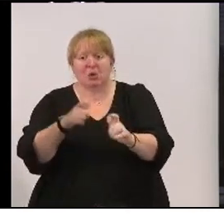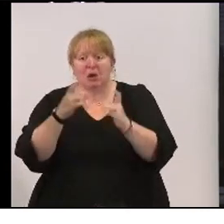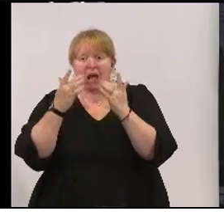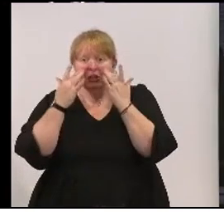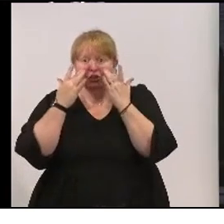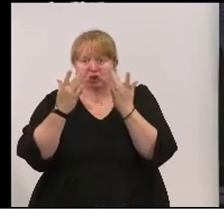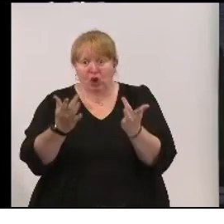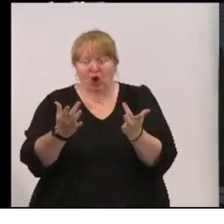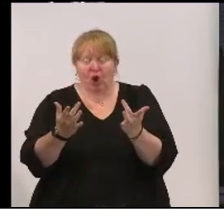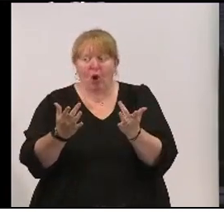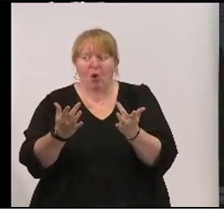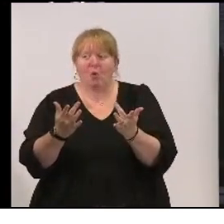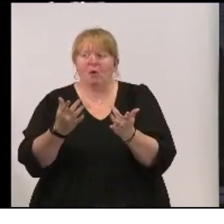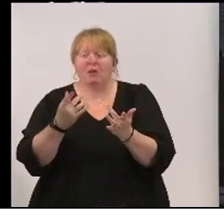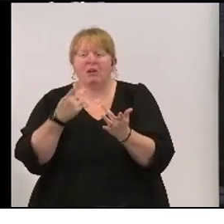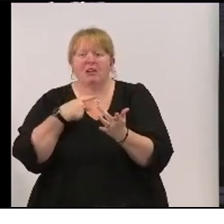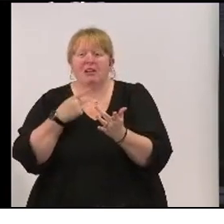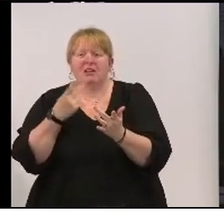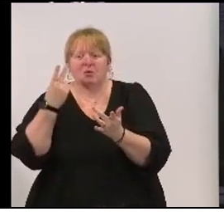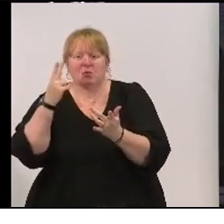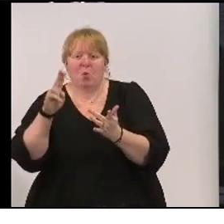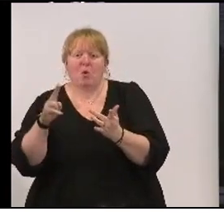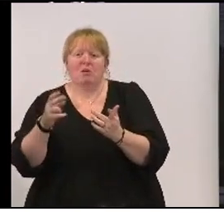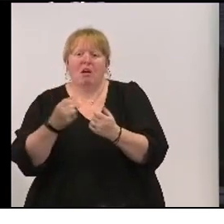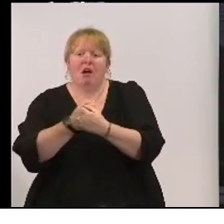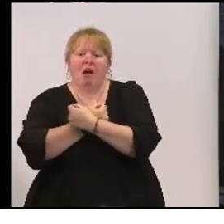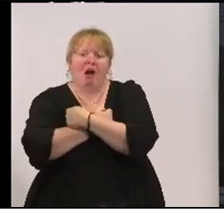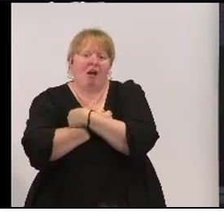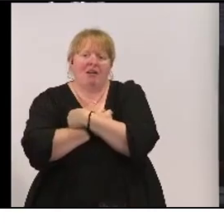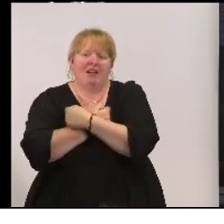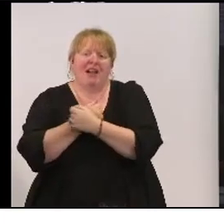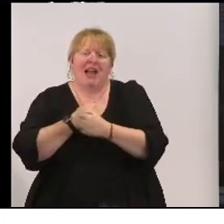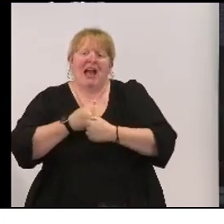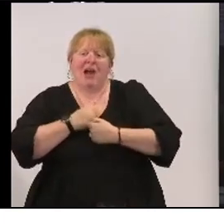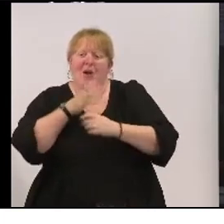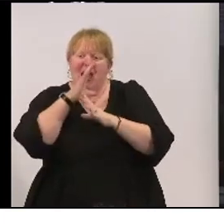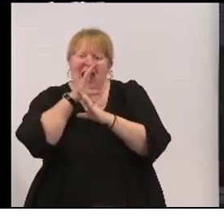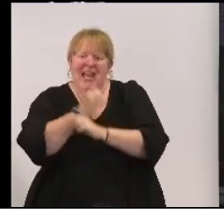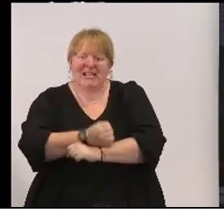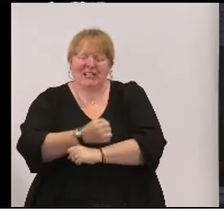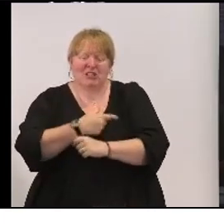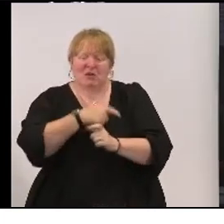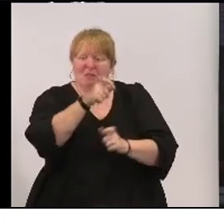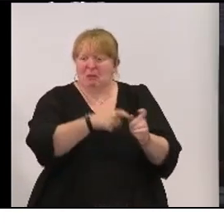what I like to call hug our haters, right? So, so where we have a detractor, where we,